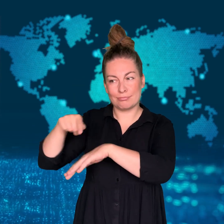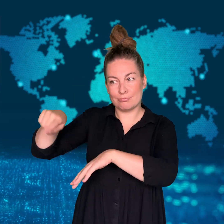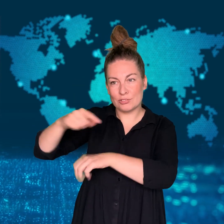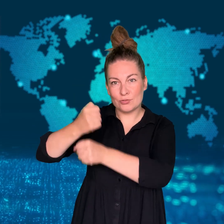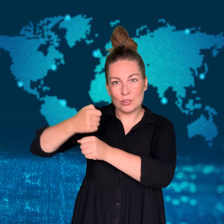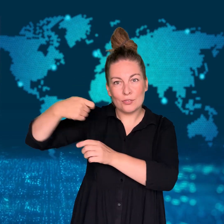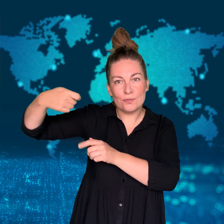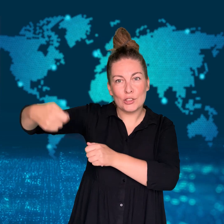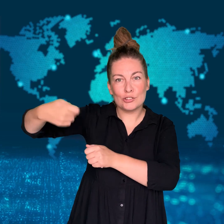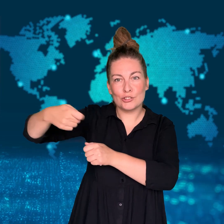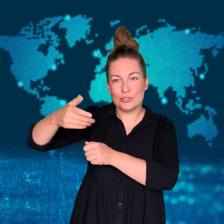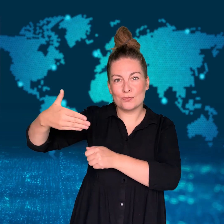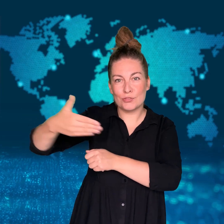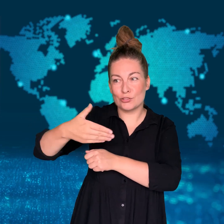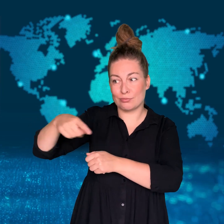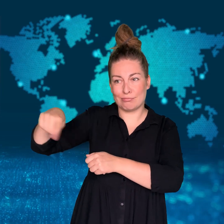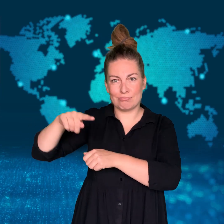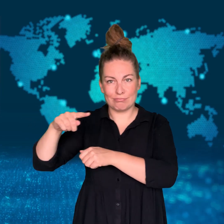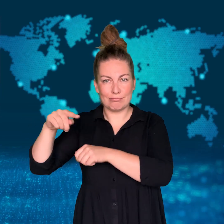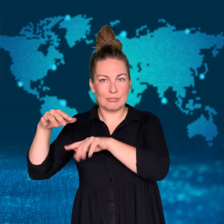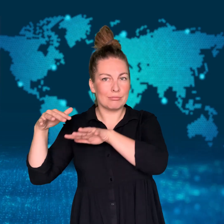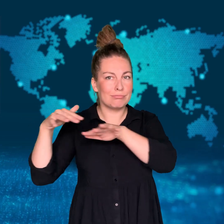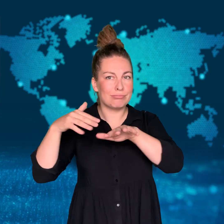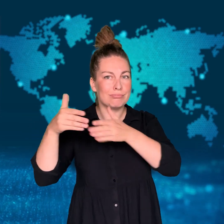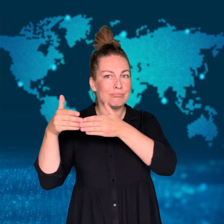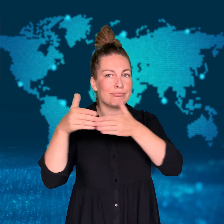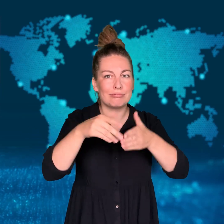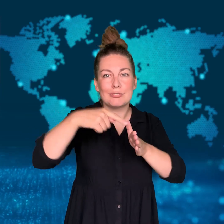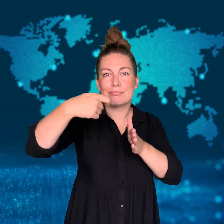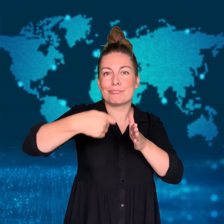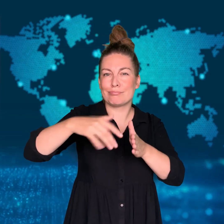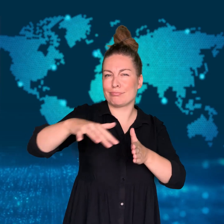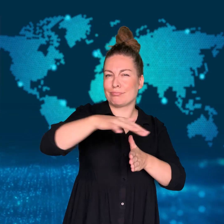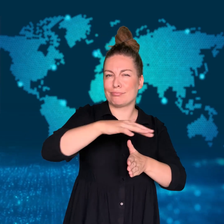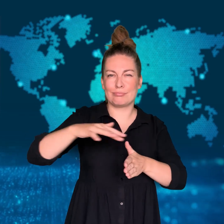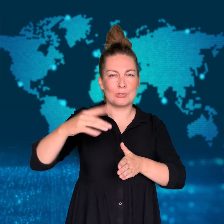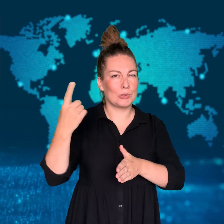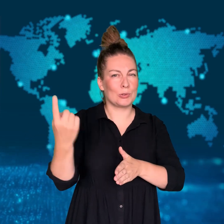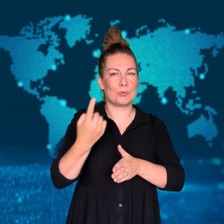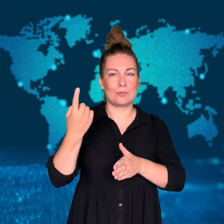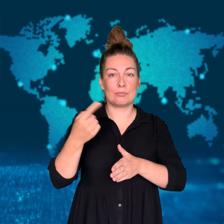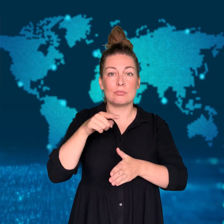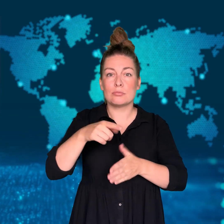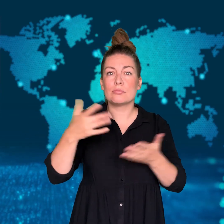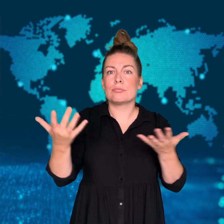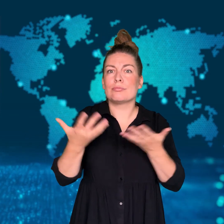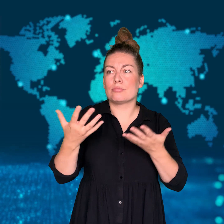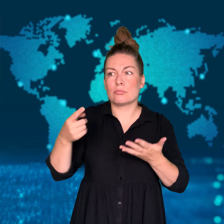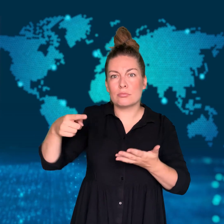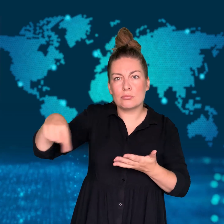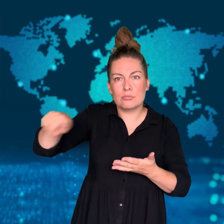50 Filipino fishing boats were in the area,